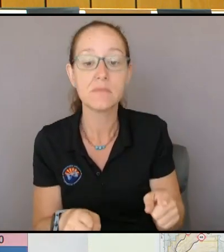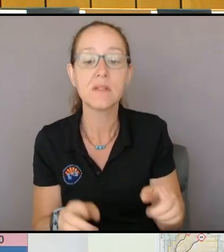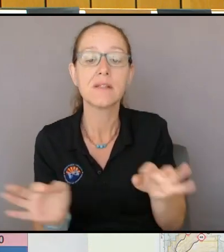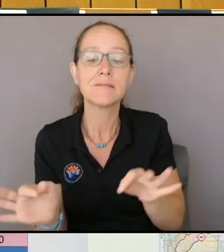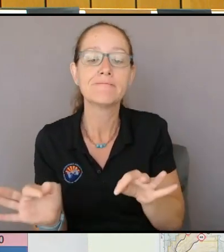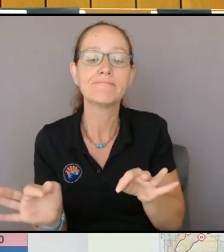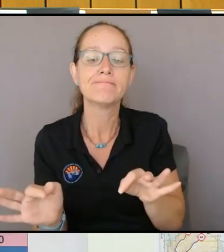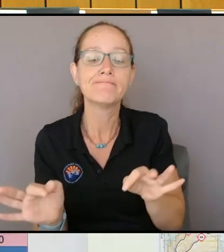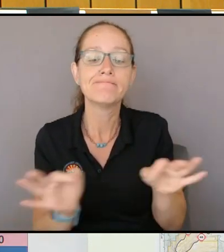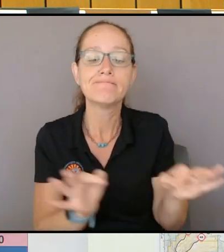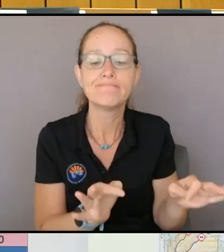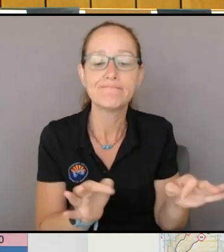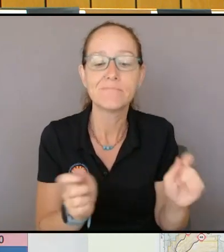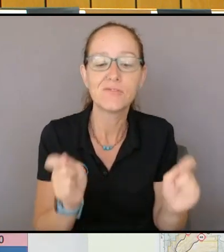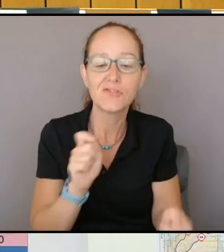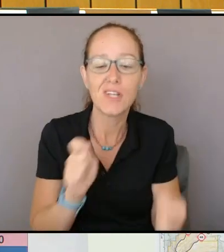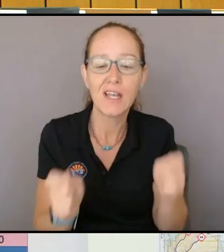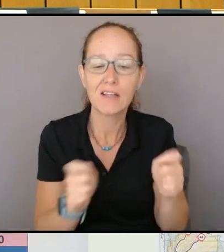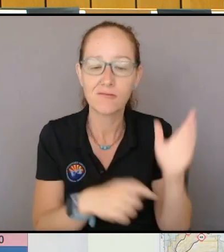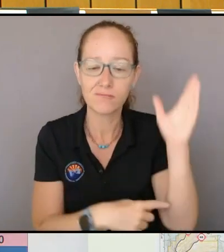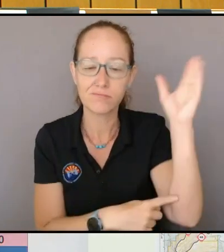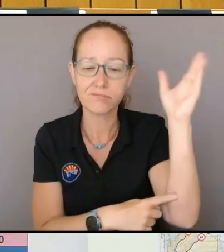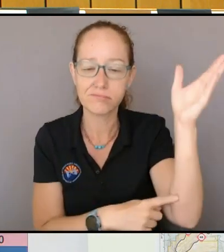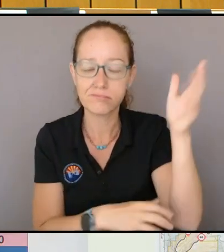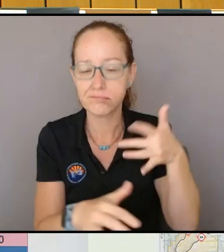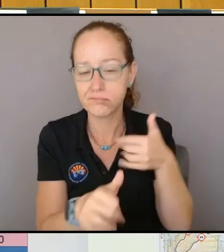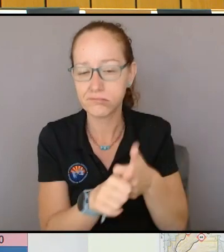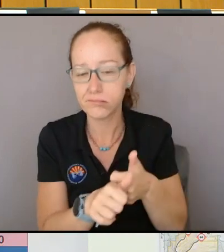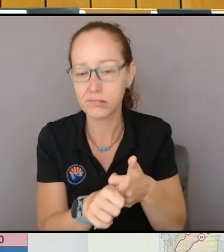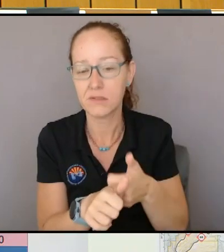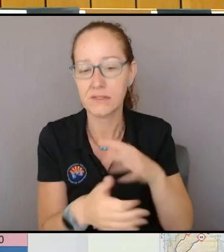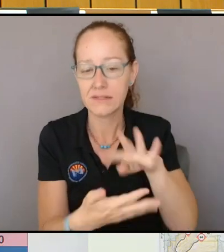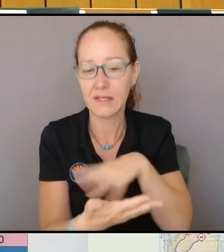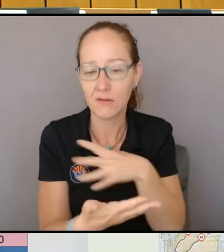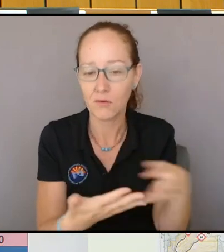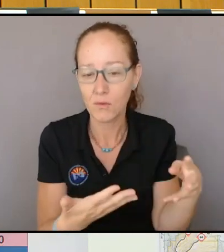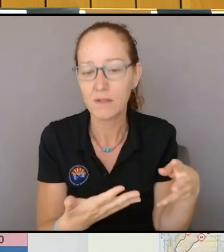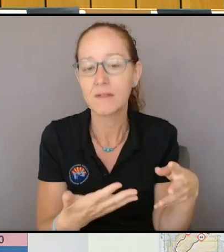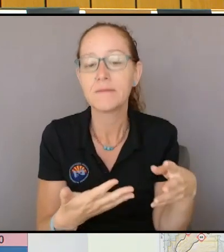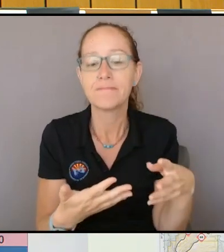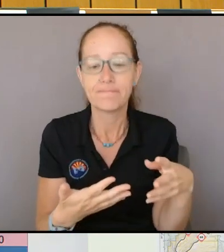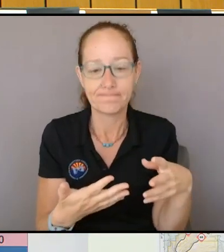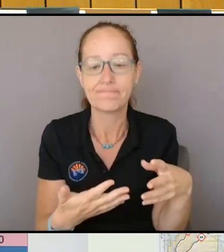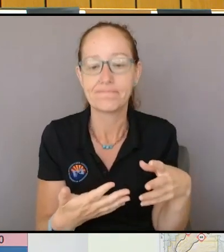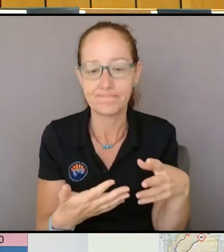events almost daily, and the only opportunity we'd have to fly was early in the morning. So lots of rules around how long